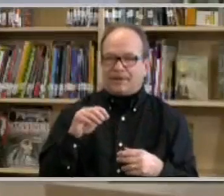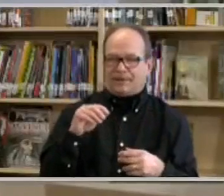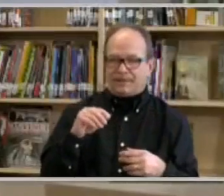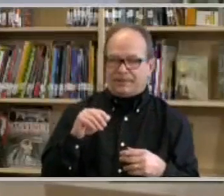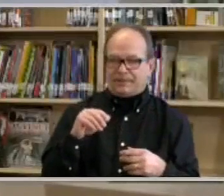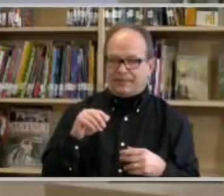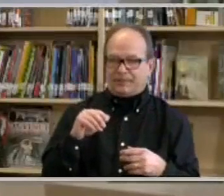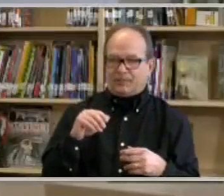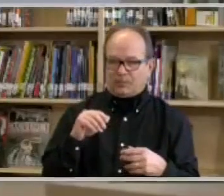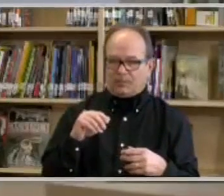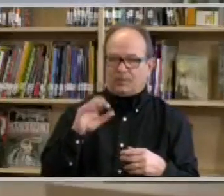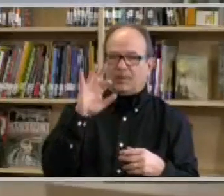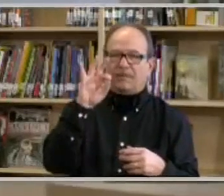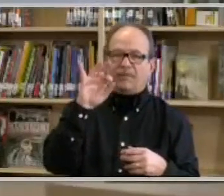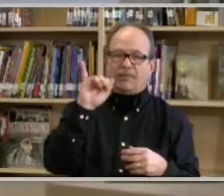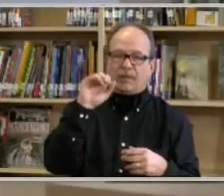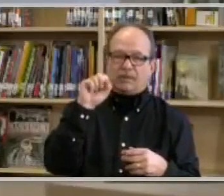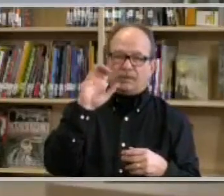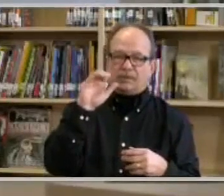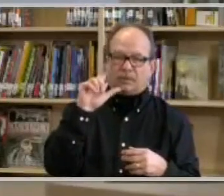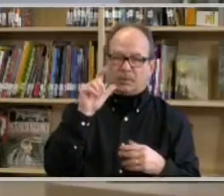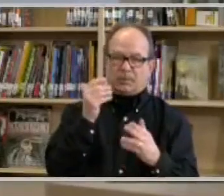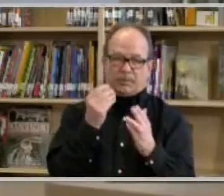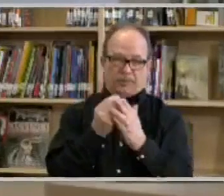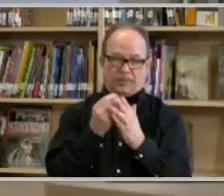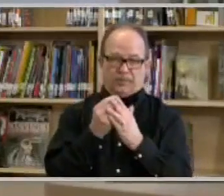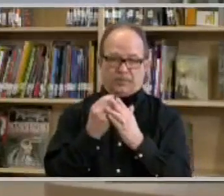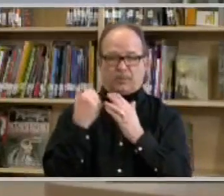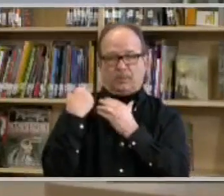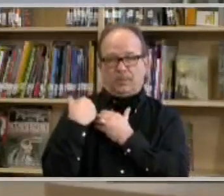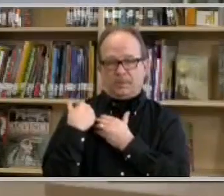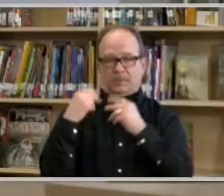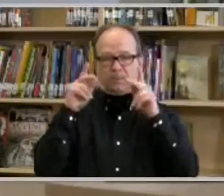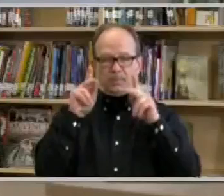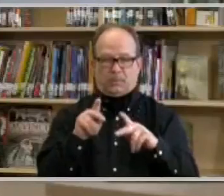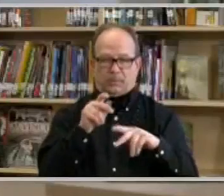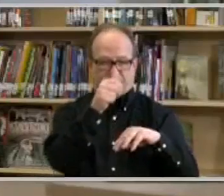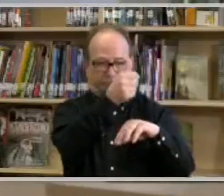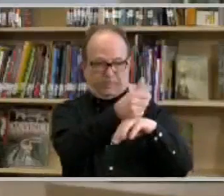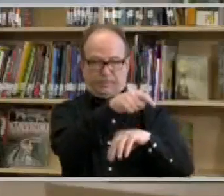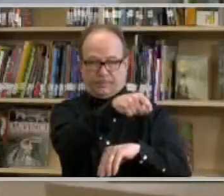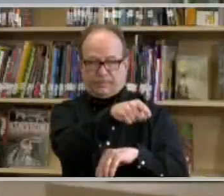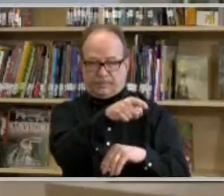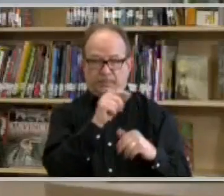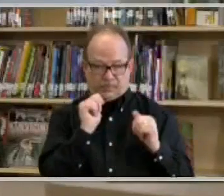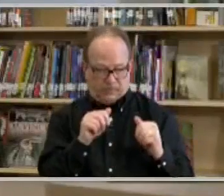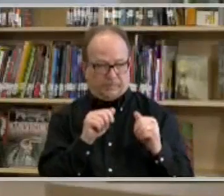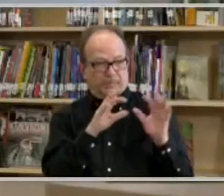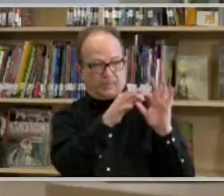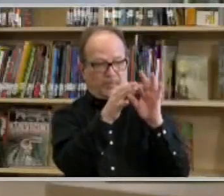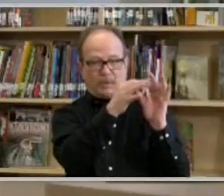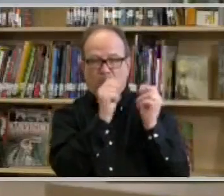THE FISCALLY RESPONSIBLE AGENT. A TRUSTED AND EFFECTIVE